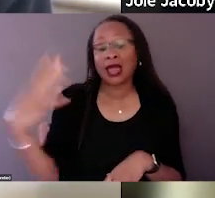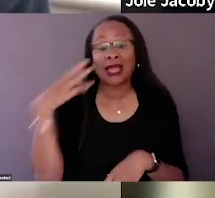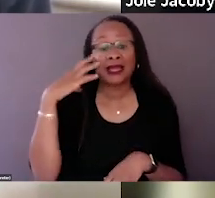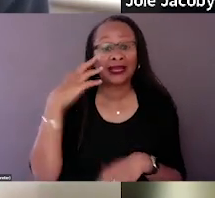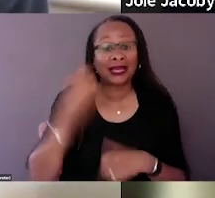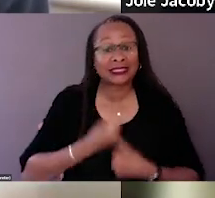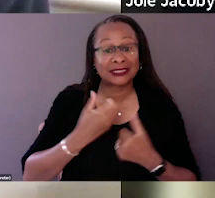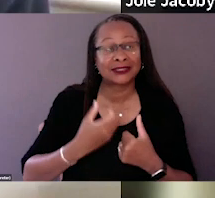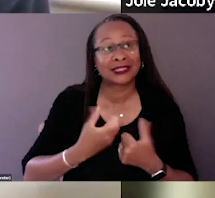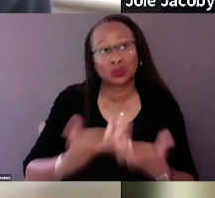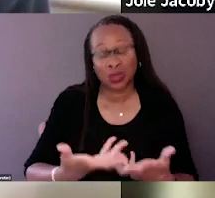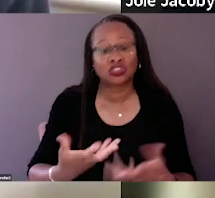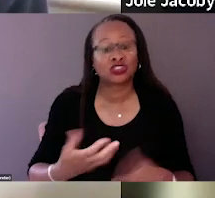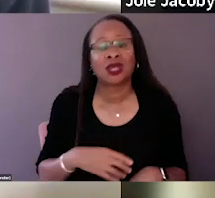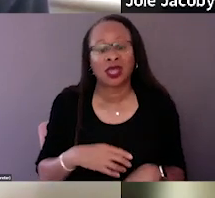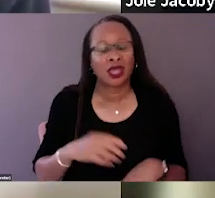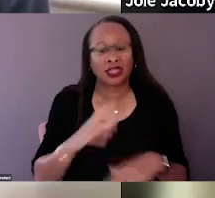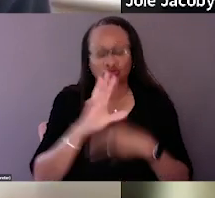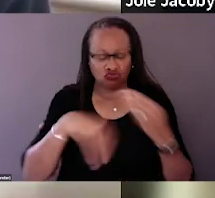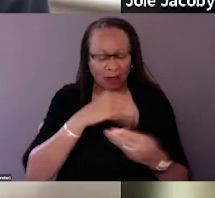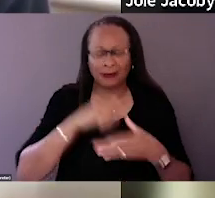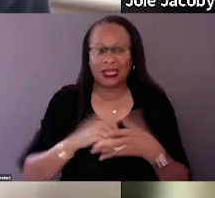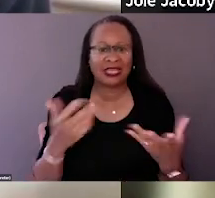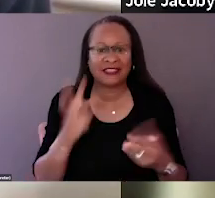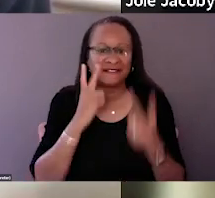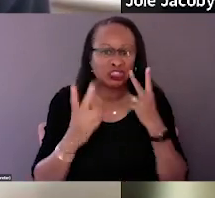It's the gesture and the drama and the exaggeration.